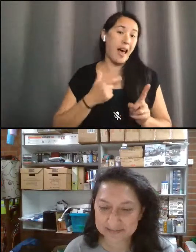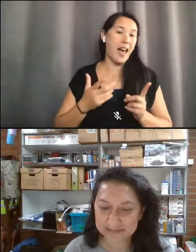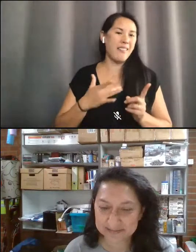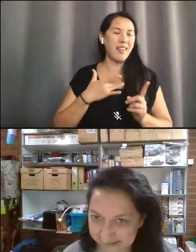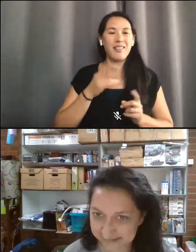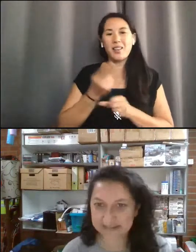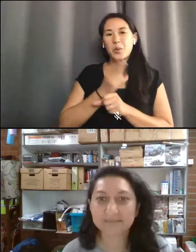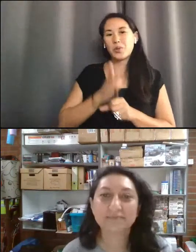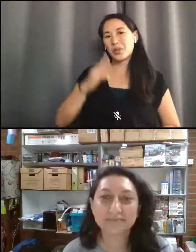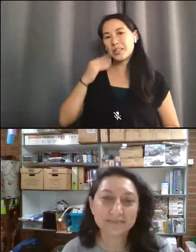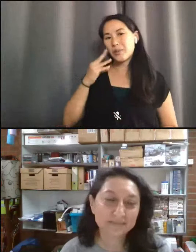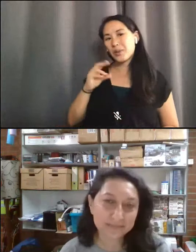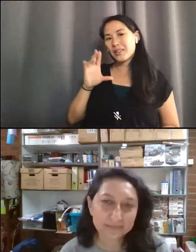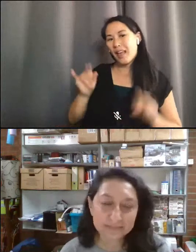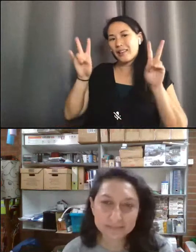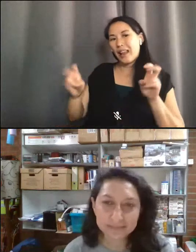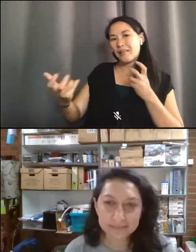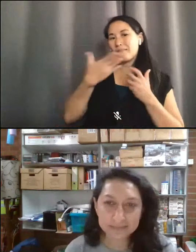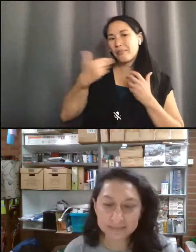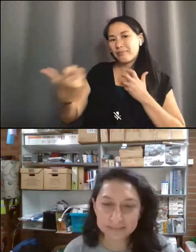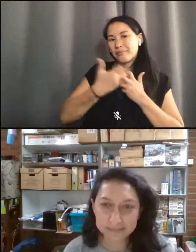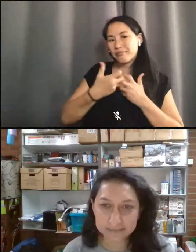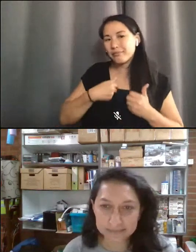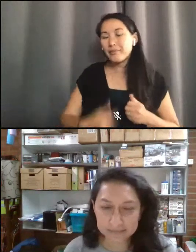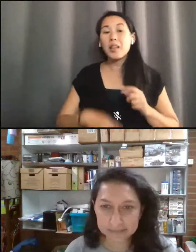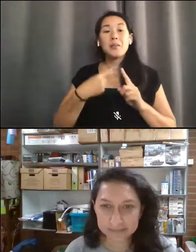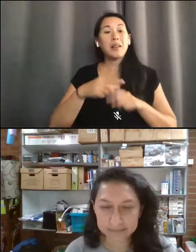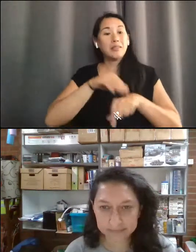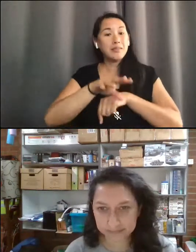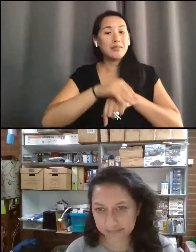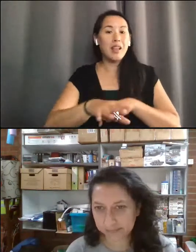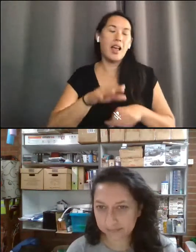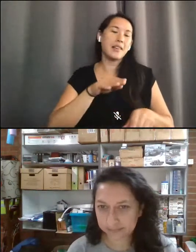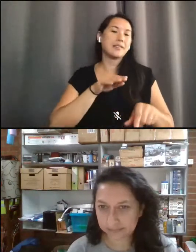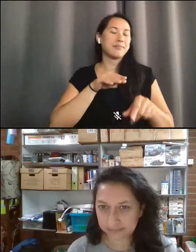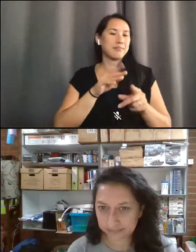designer title um i also advise and speak on accessibility and inclusion and universal design